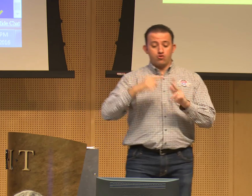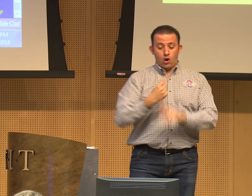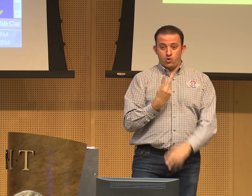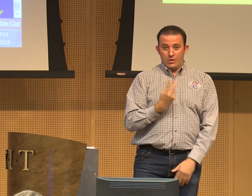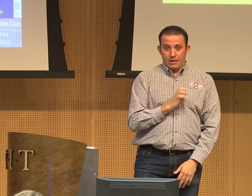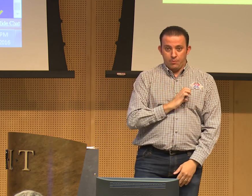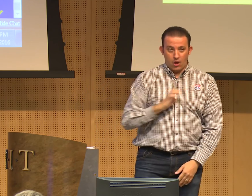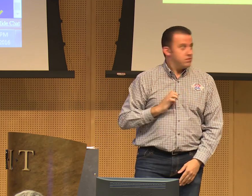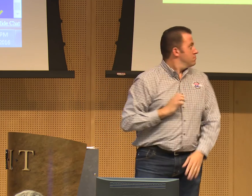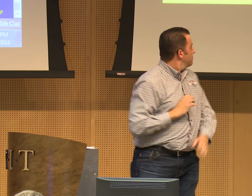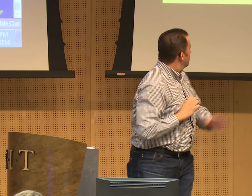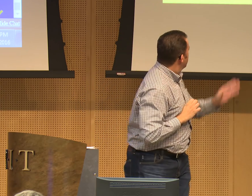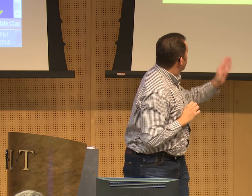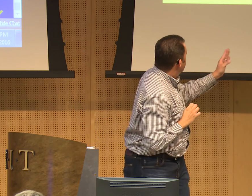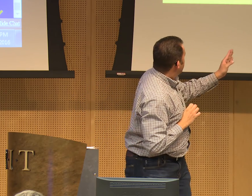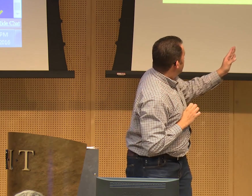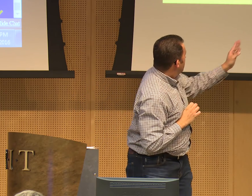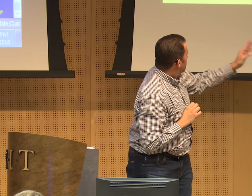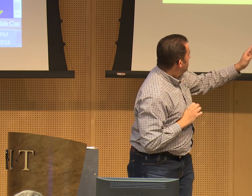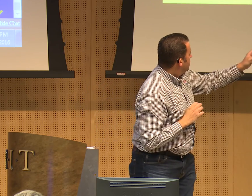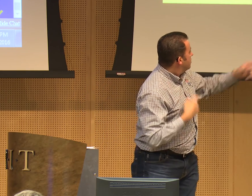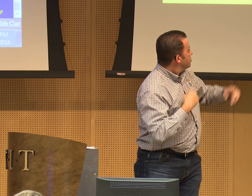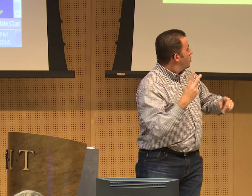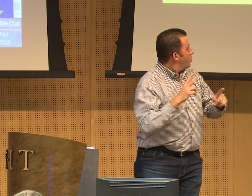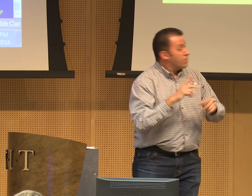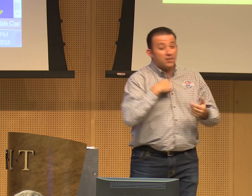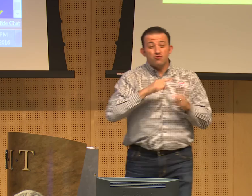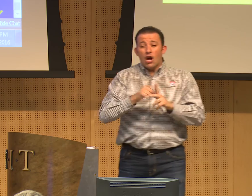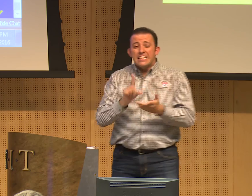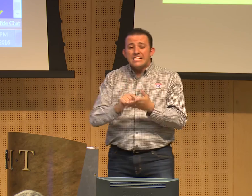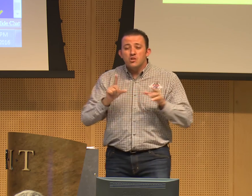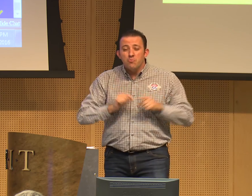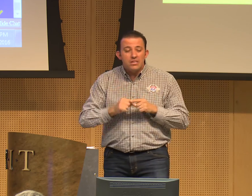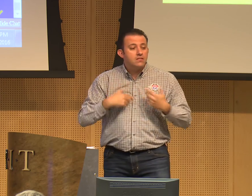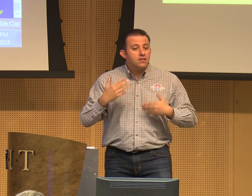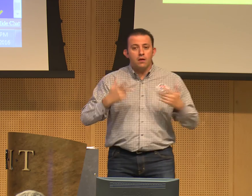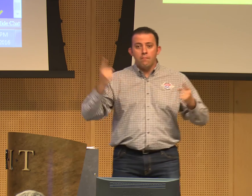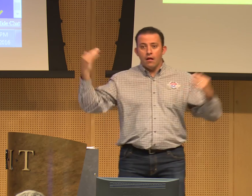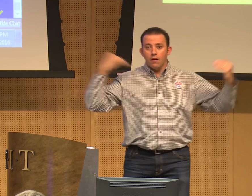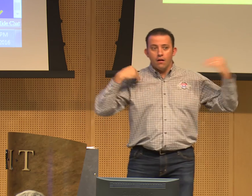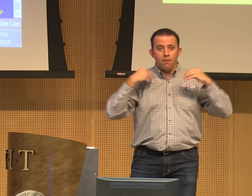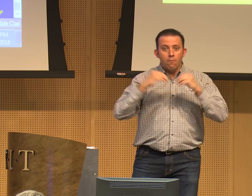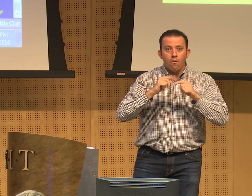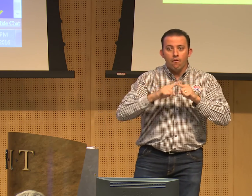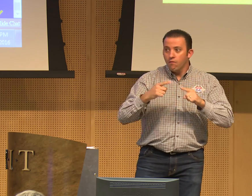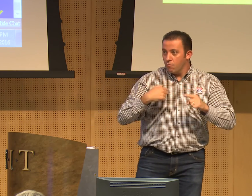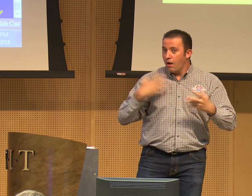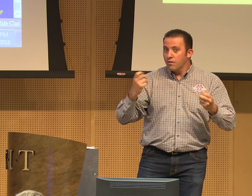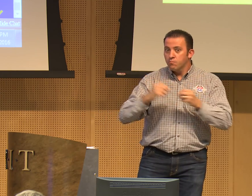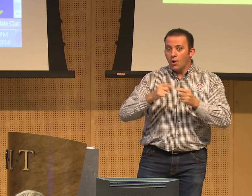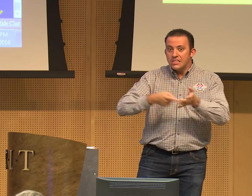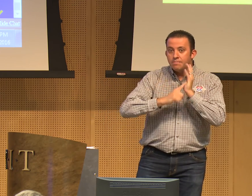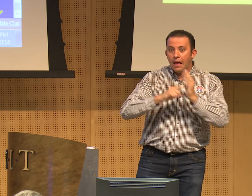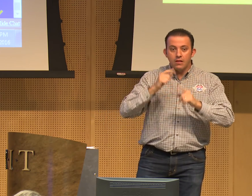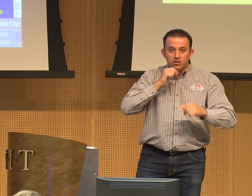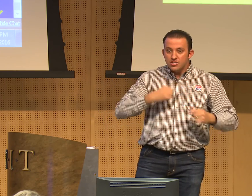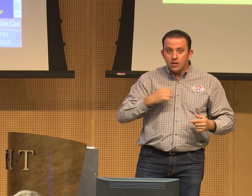We started with two employees. Well, I started this small print shop, and a lot of people--you know, we had a high demand.